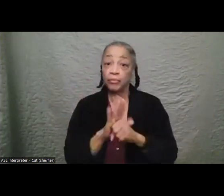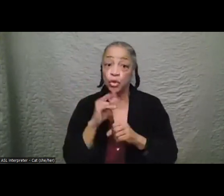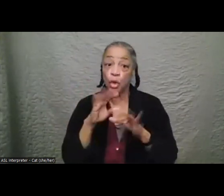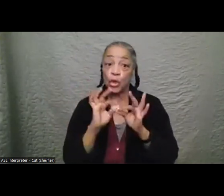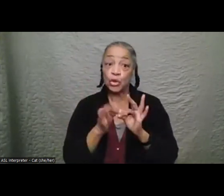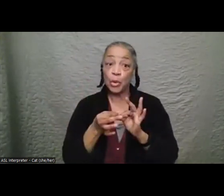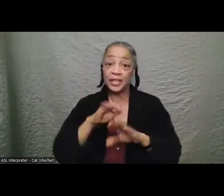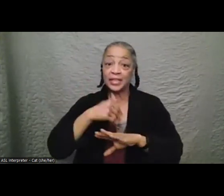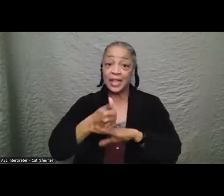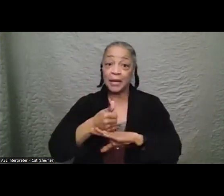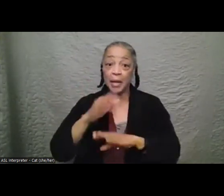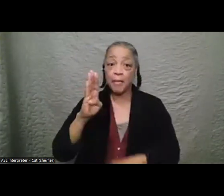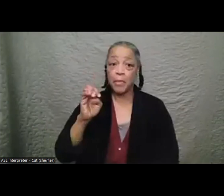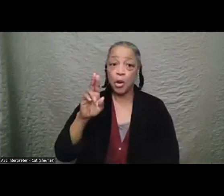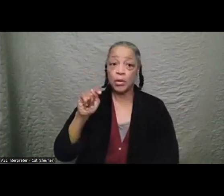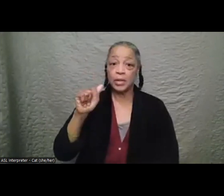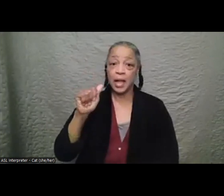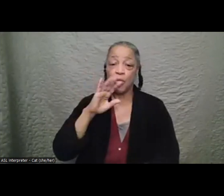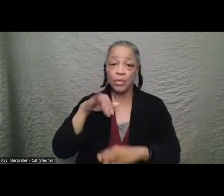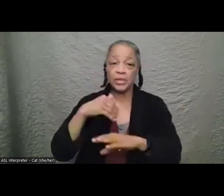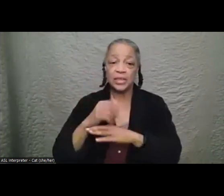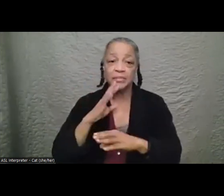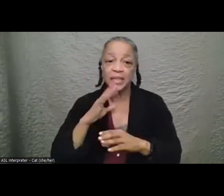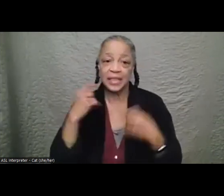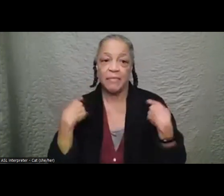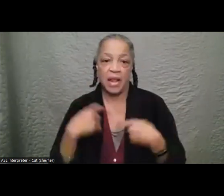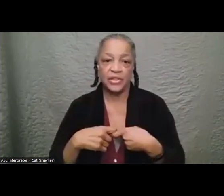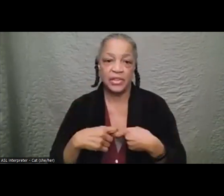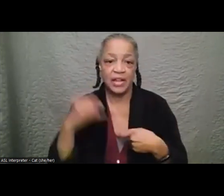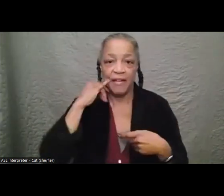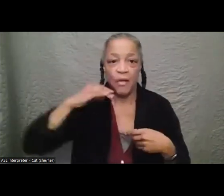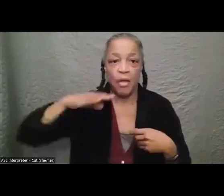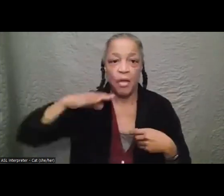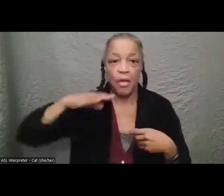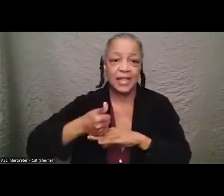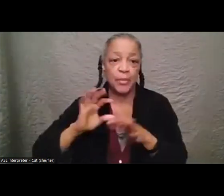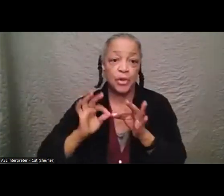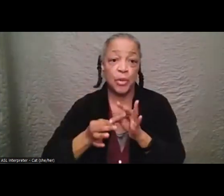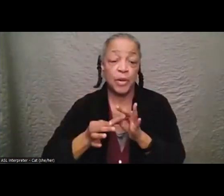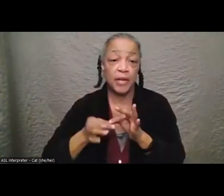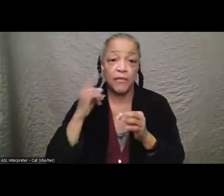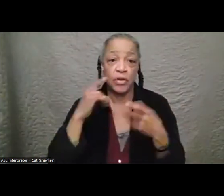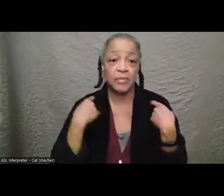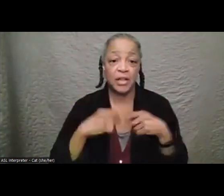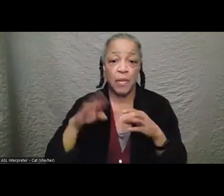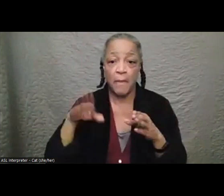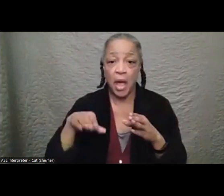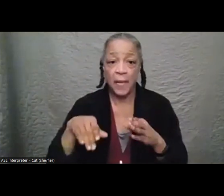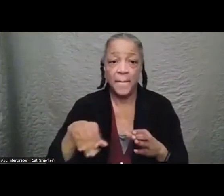be speaking Spanish . If you have not set of interpretation on the bottom of your screen